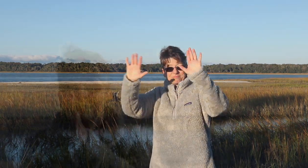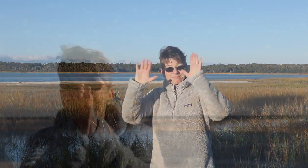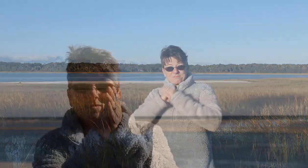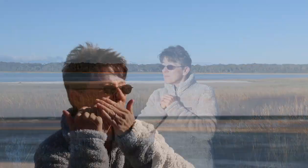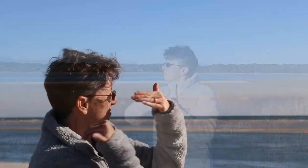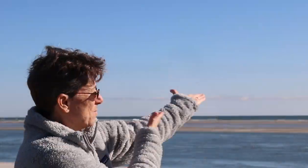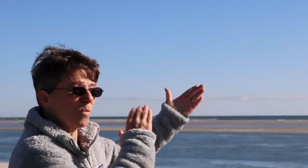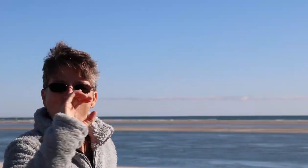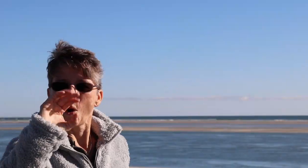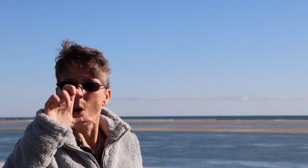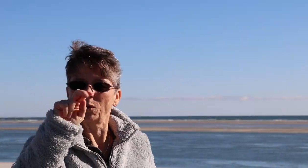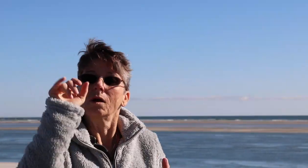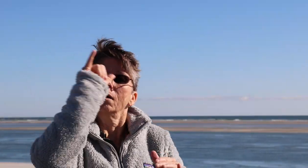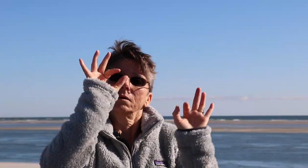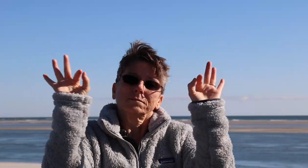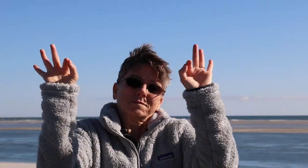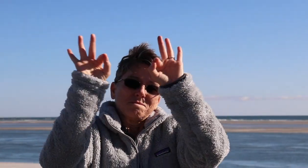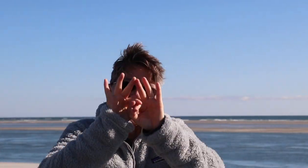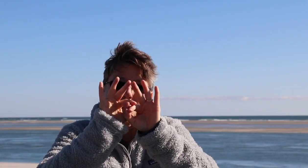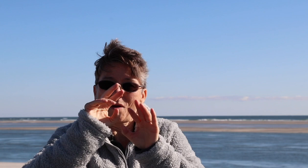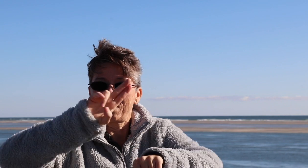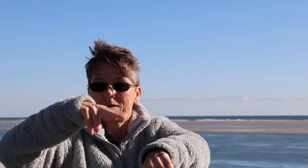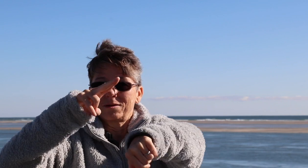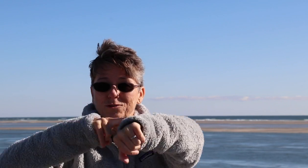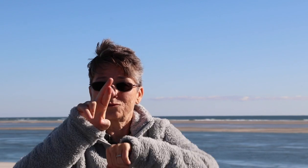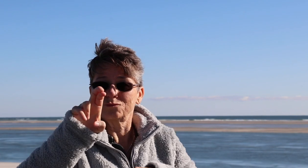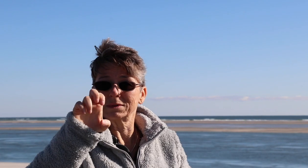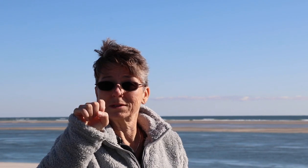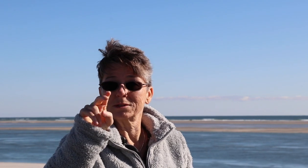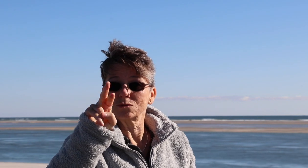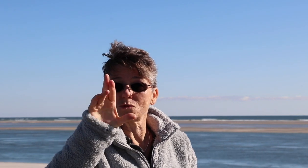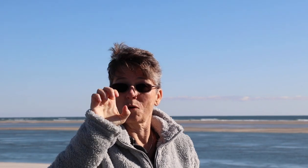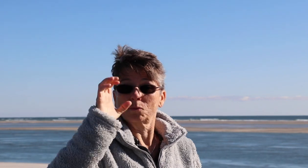Welcome to the ocean, another important nature resource!